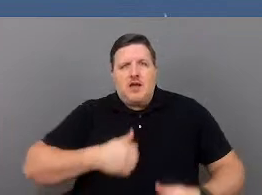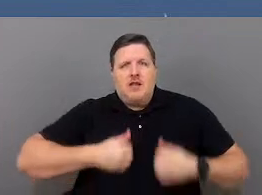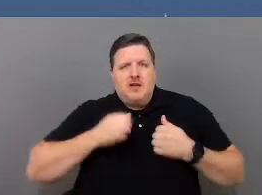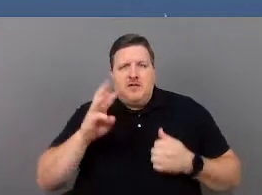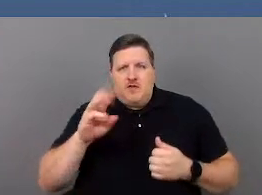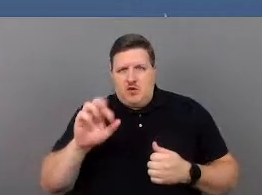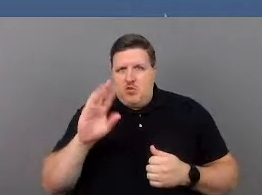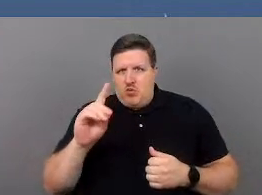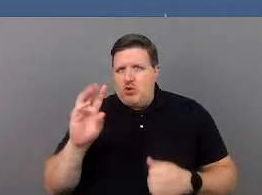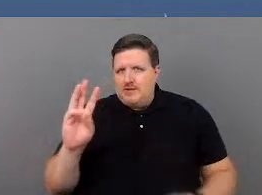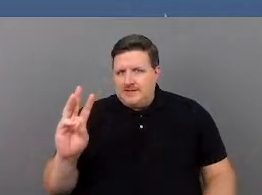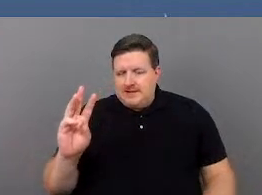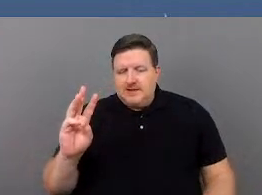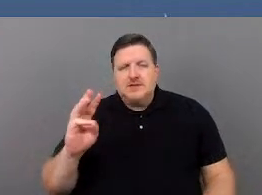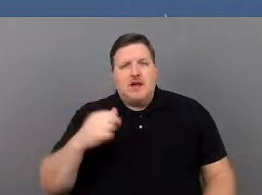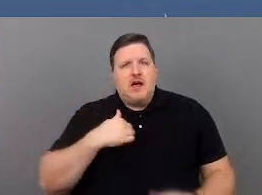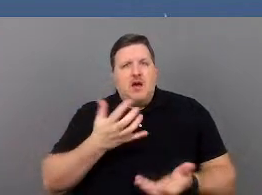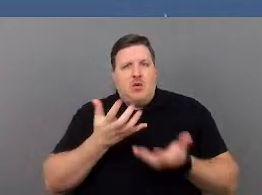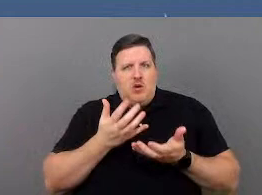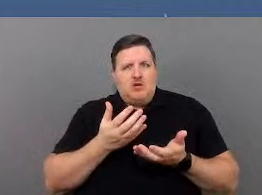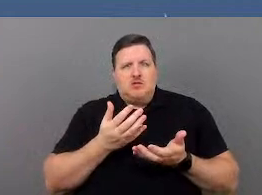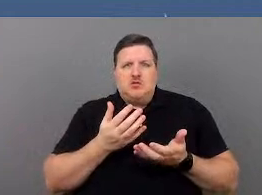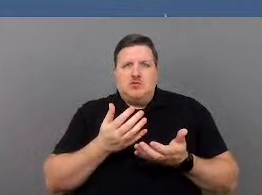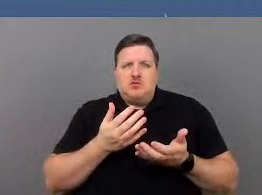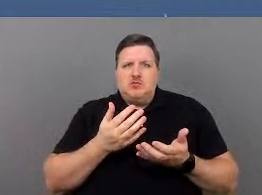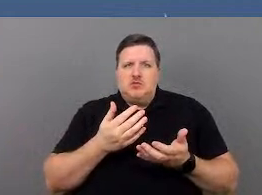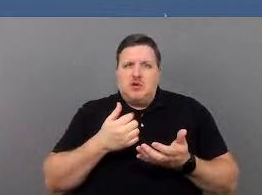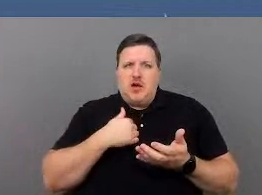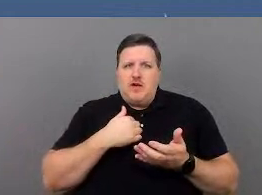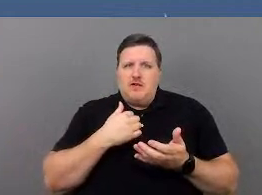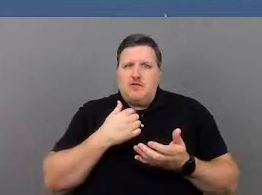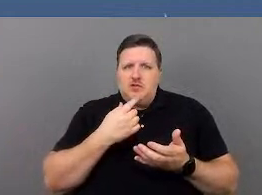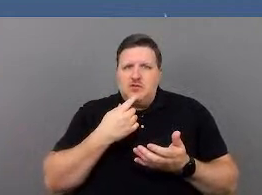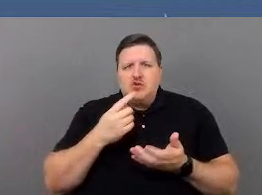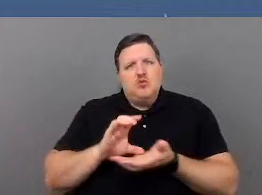LABOR STANDARD ACTUALLY. I WONDER WHY SO MANY OF MY FRIENDS IN THEIR 30ED WORKING